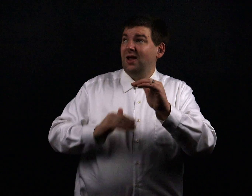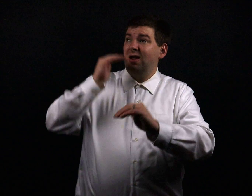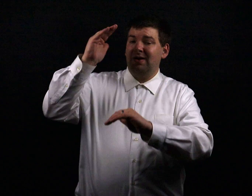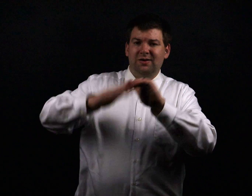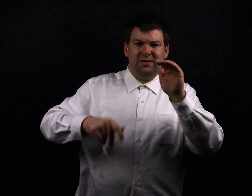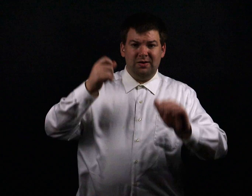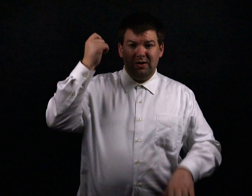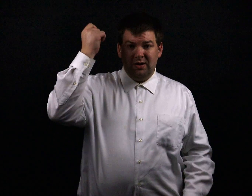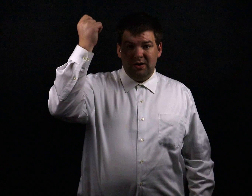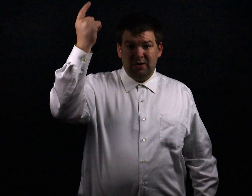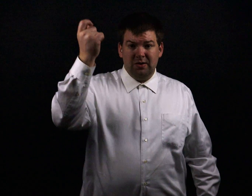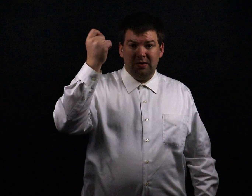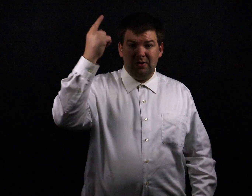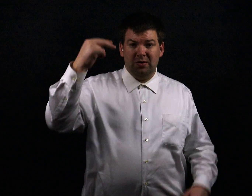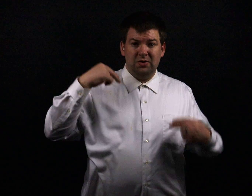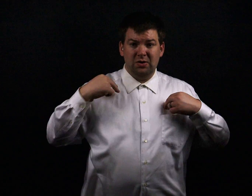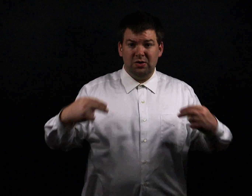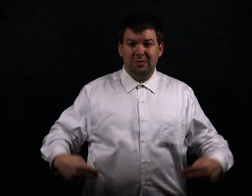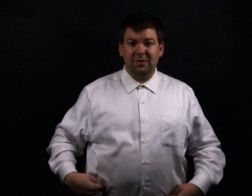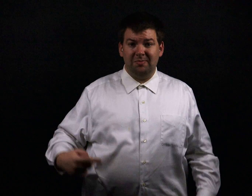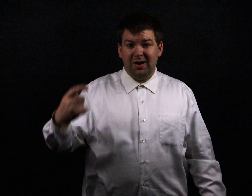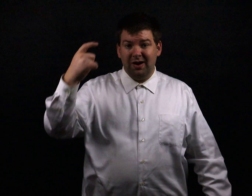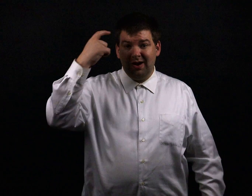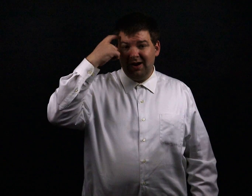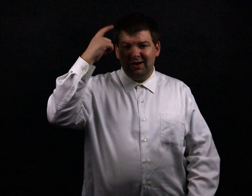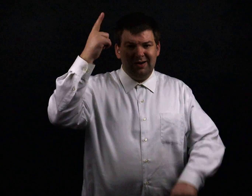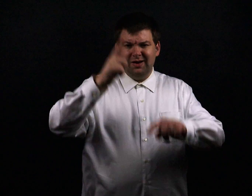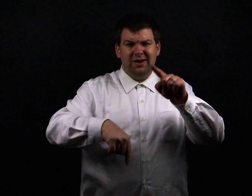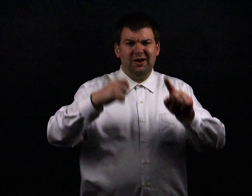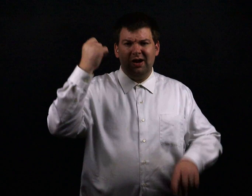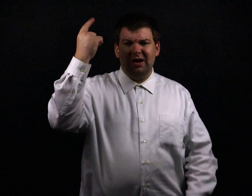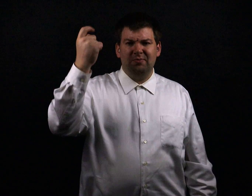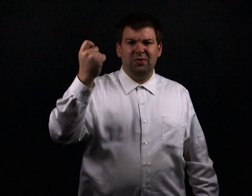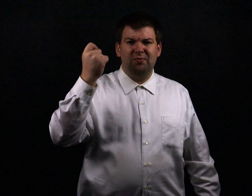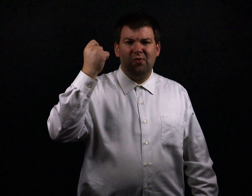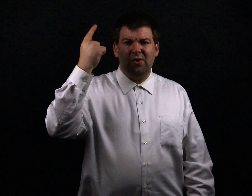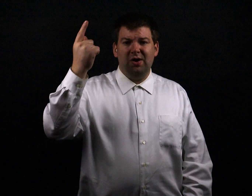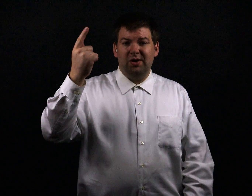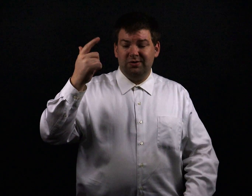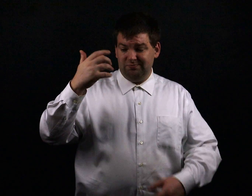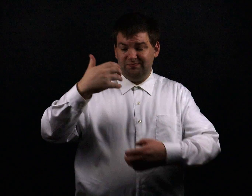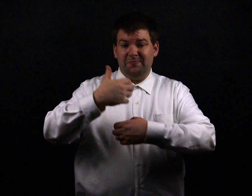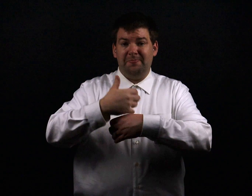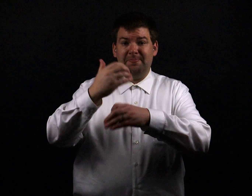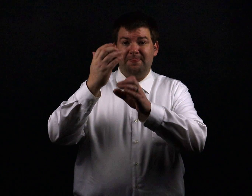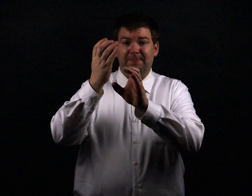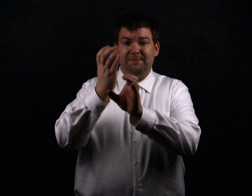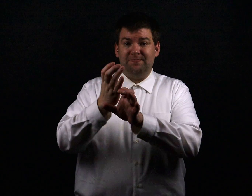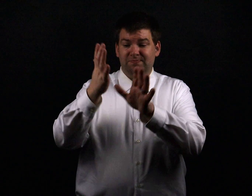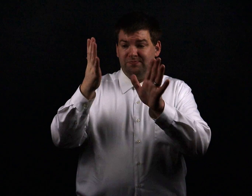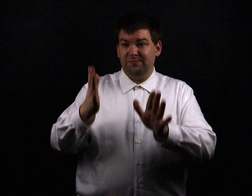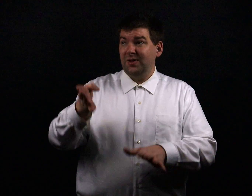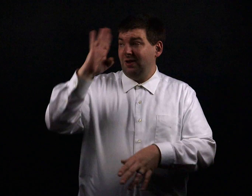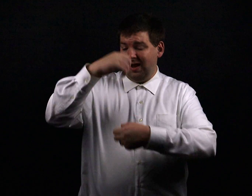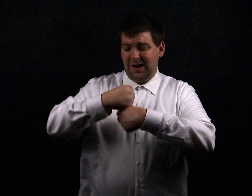higher above human mind can't comprehend creator as